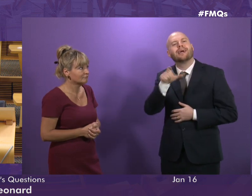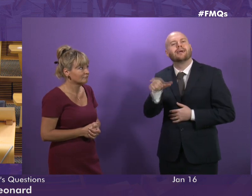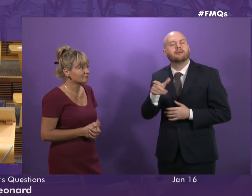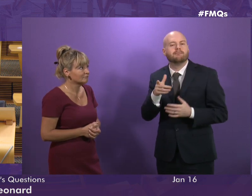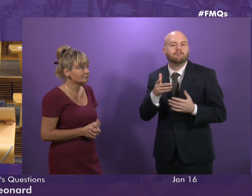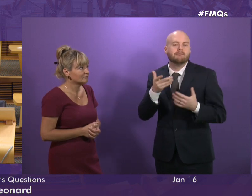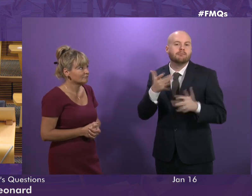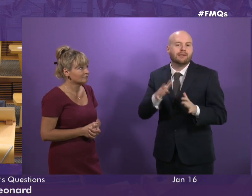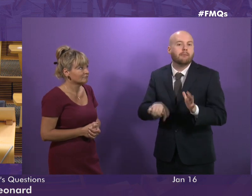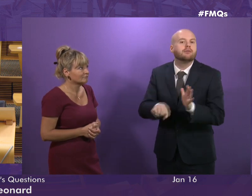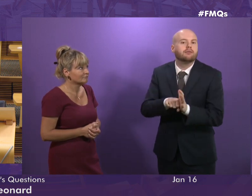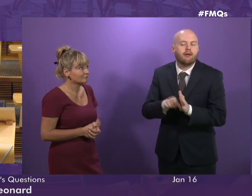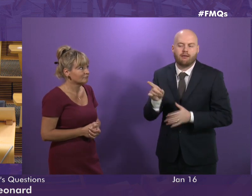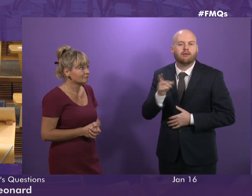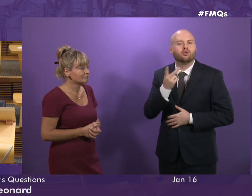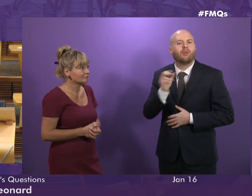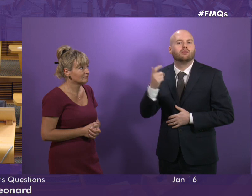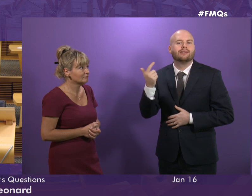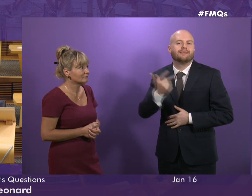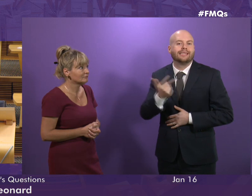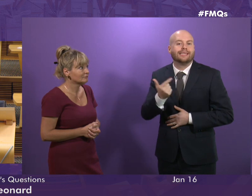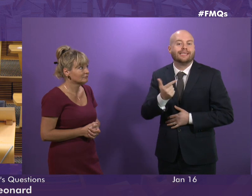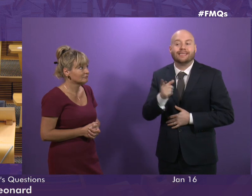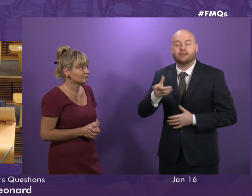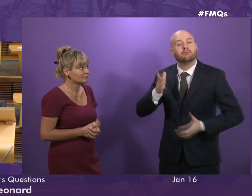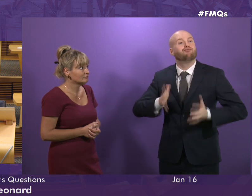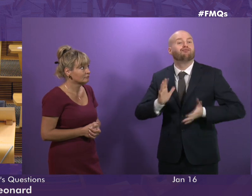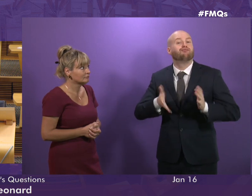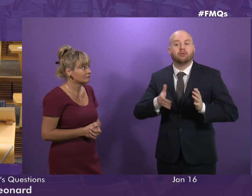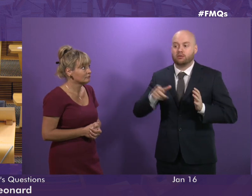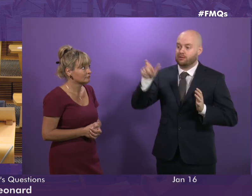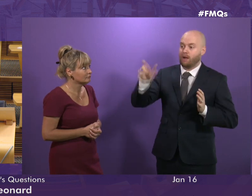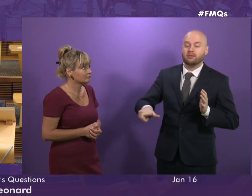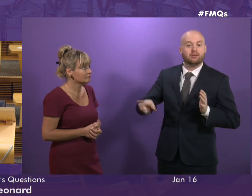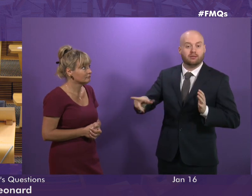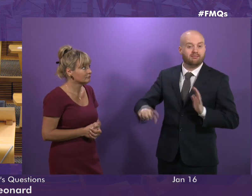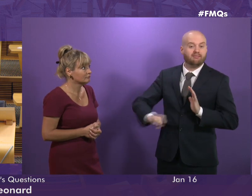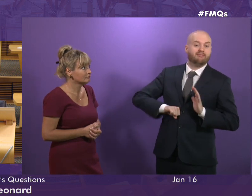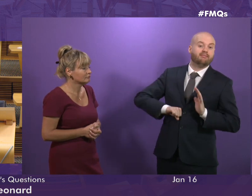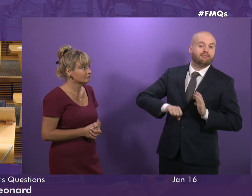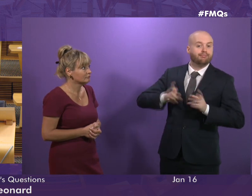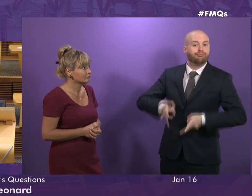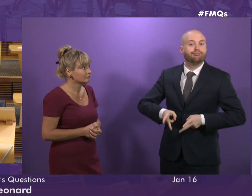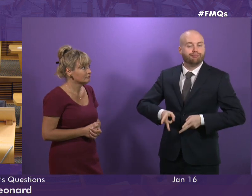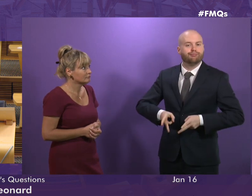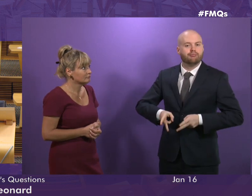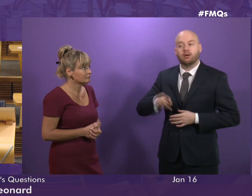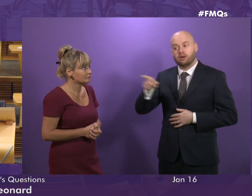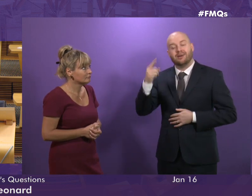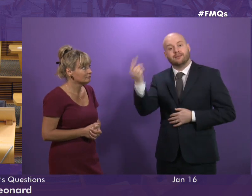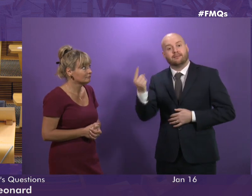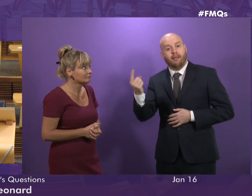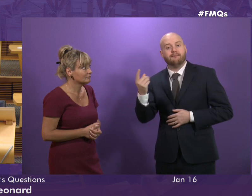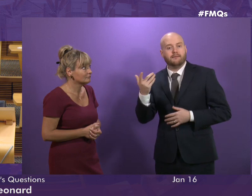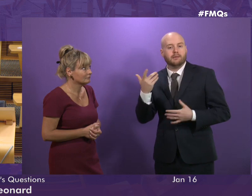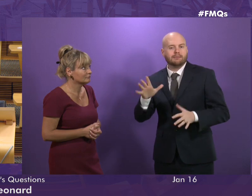knife attack by an offender who had unlawfully removed his electronic tag. Craig’s attacker